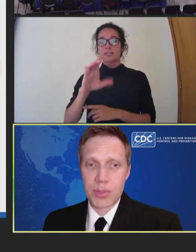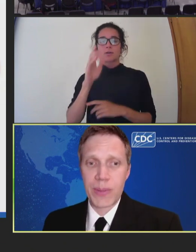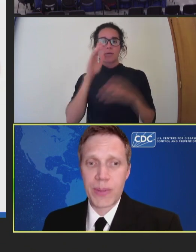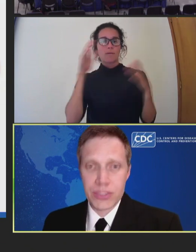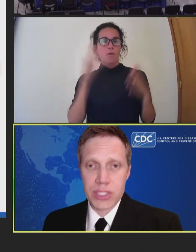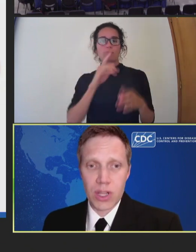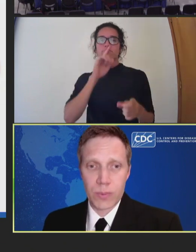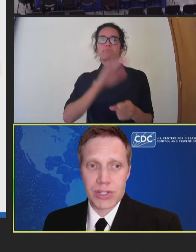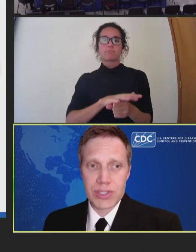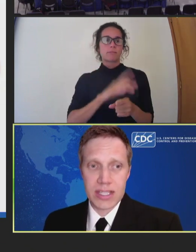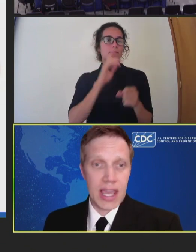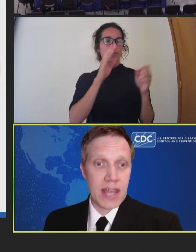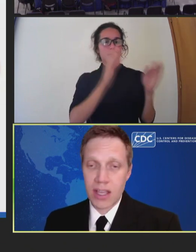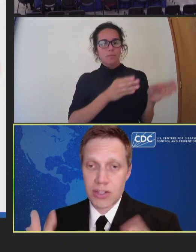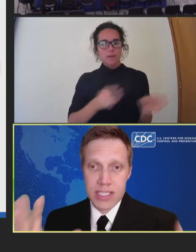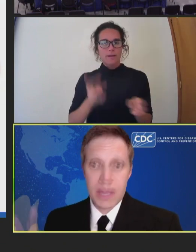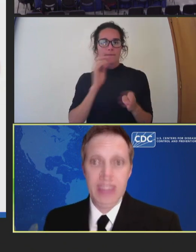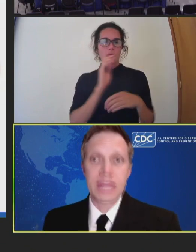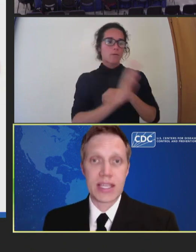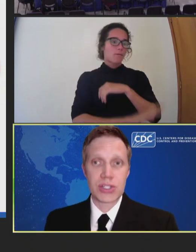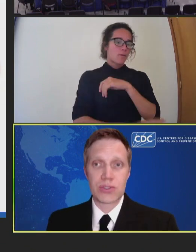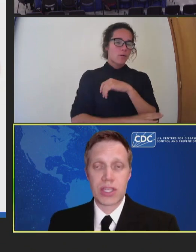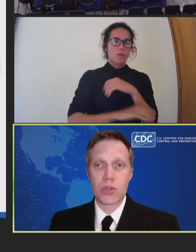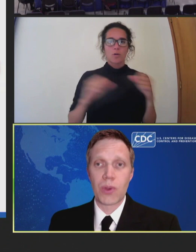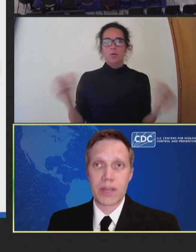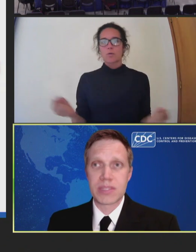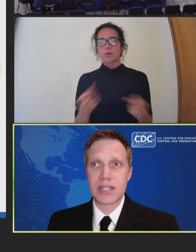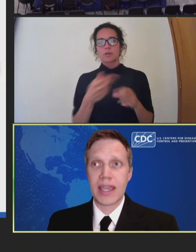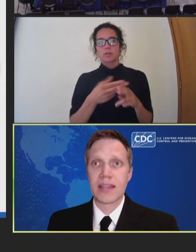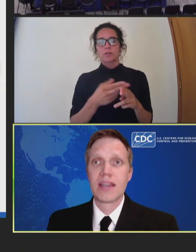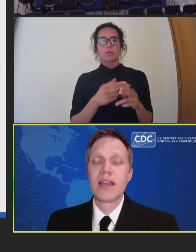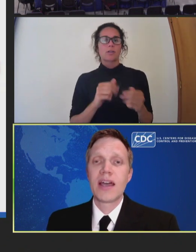for this fall and winter season and addressing many of the issues that you brought up today.